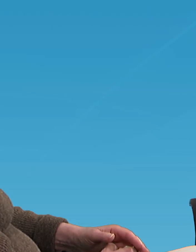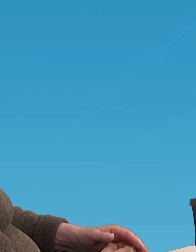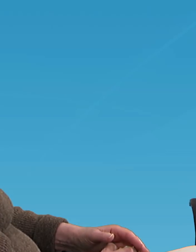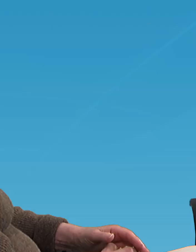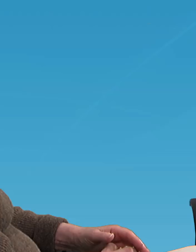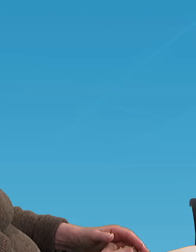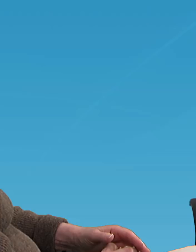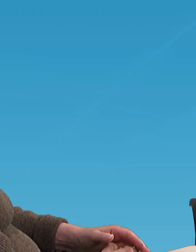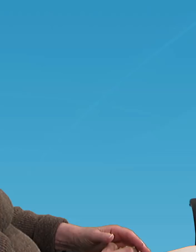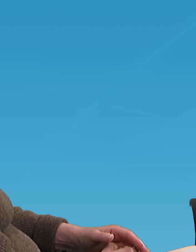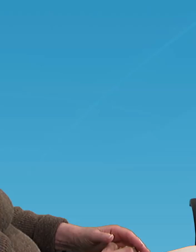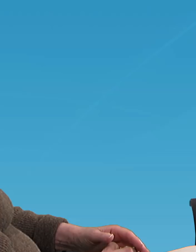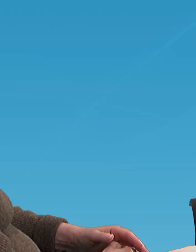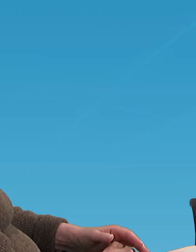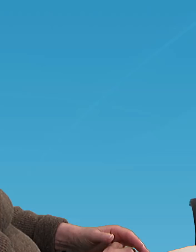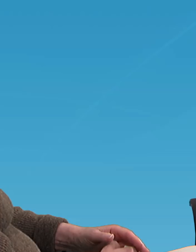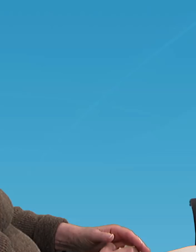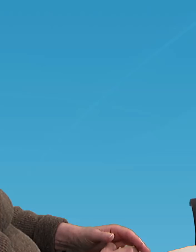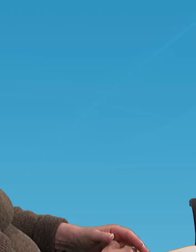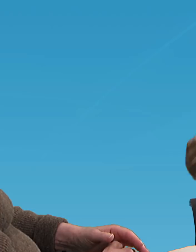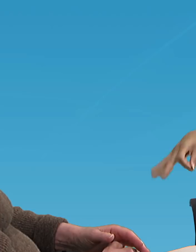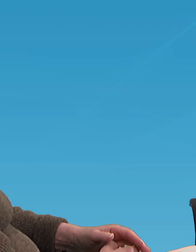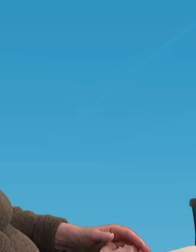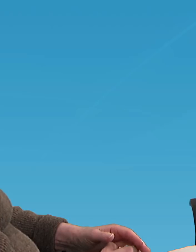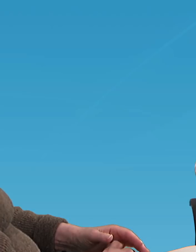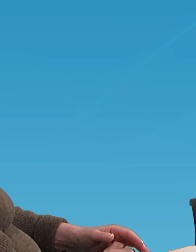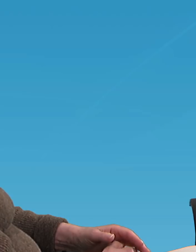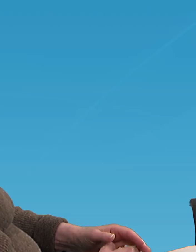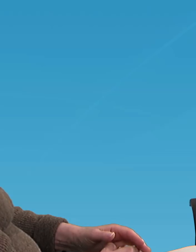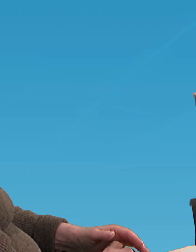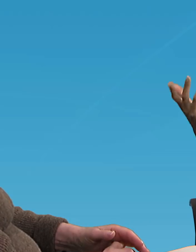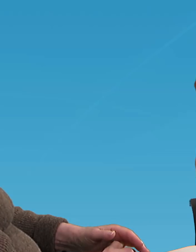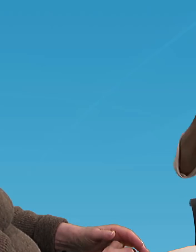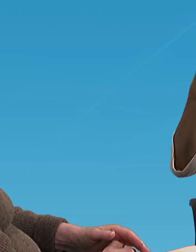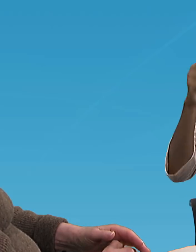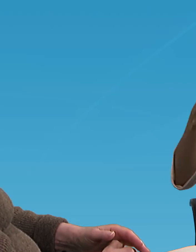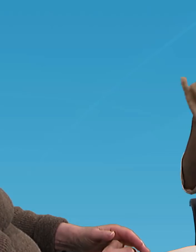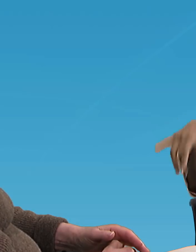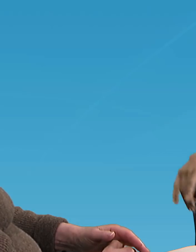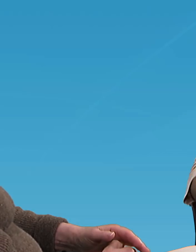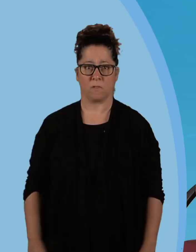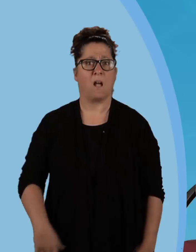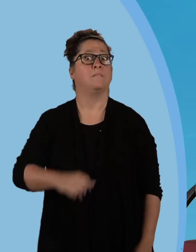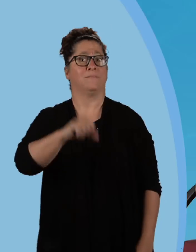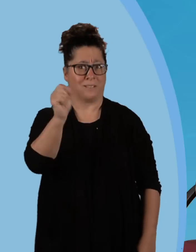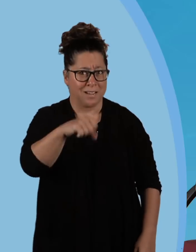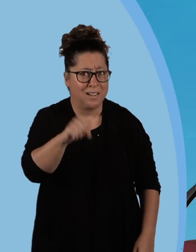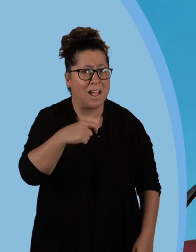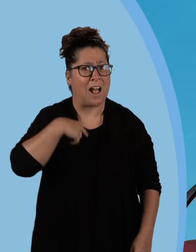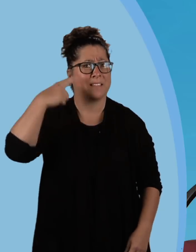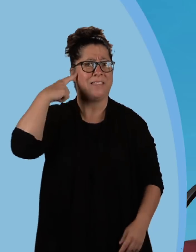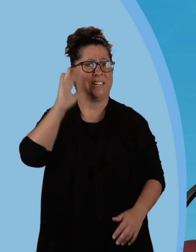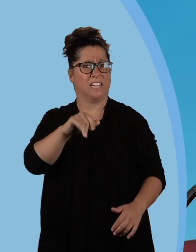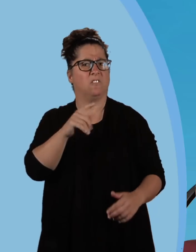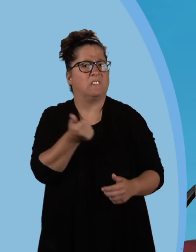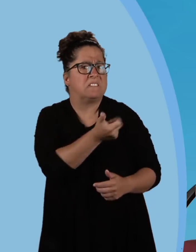let's talk about the classroom teacher's role which is so important but different. Can you explain more about that? Yeah, I think there are several things